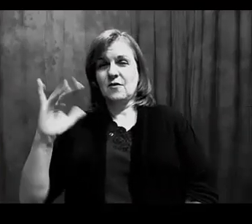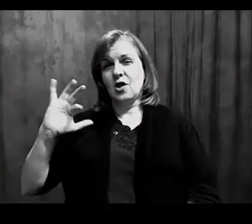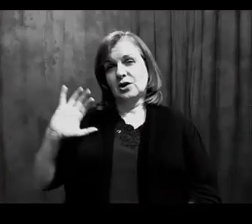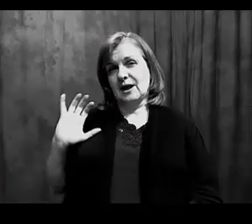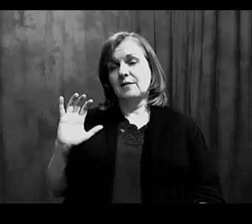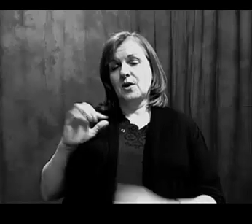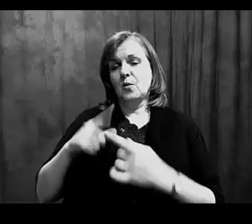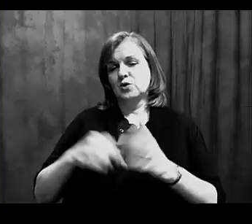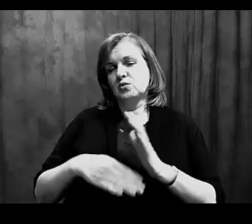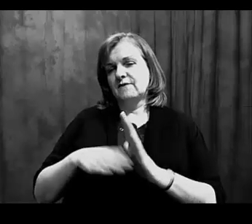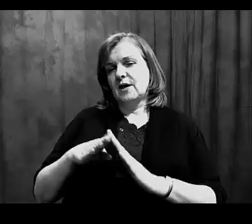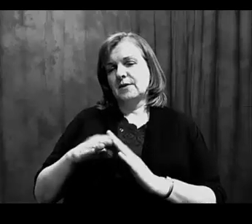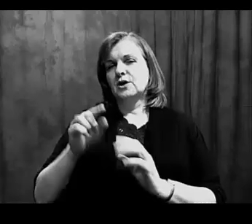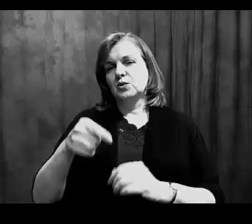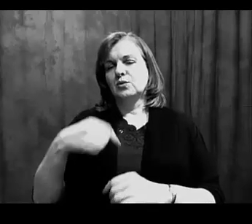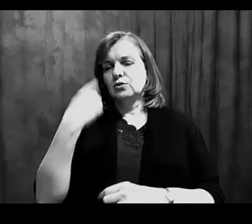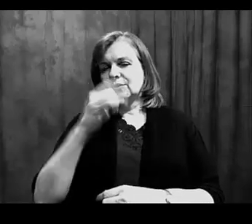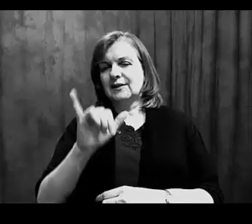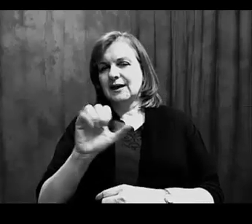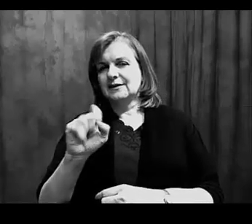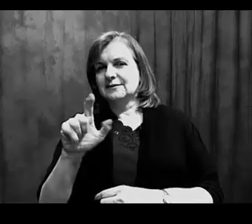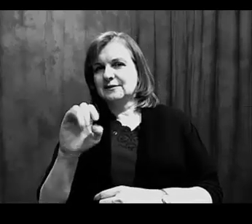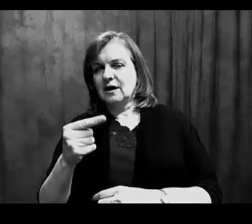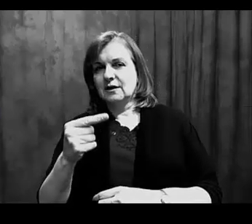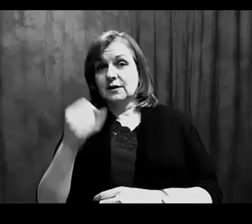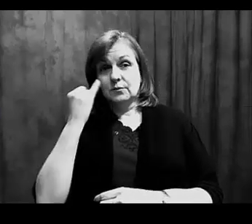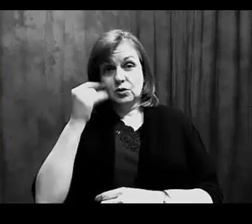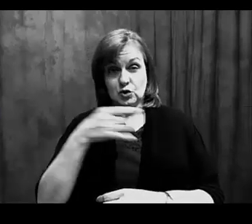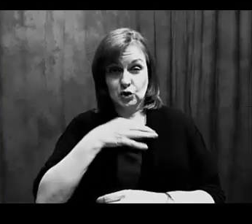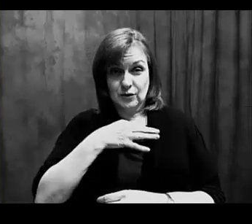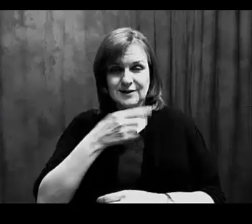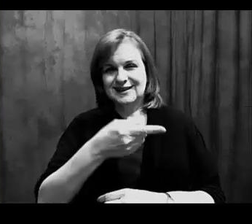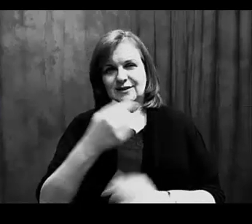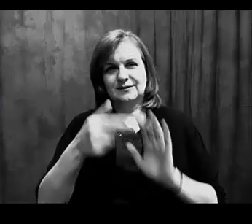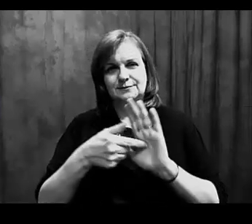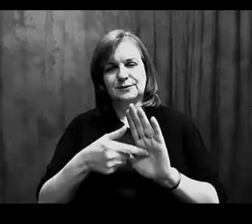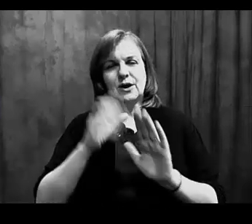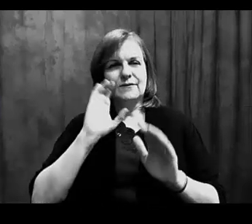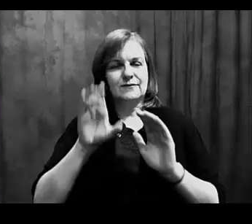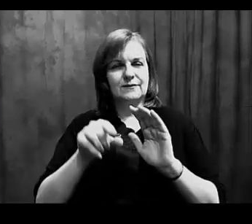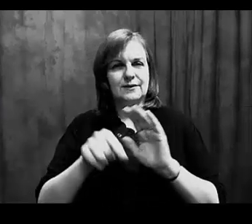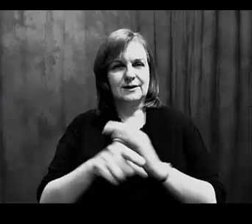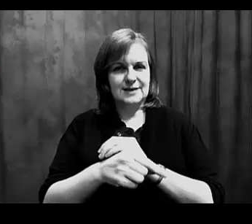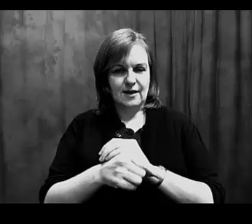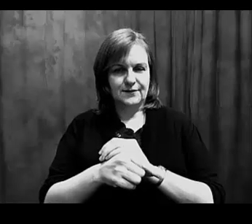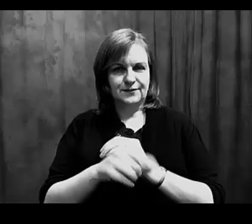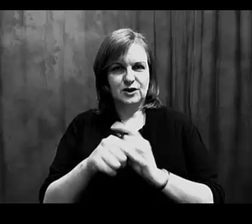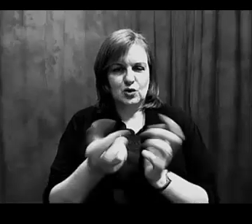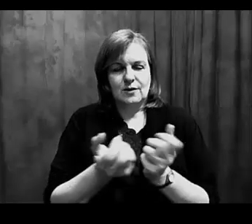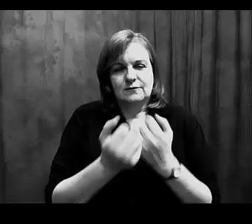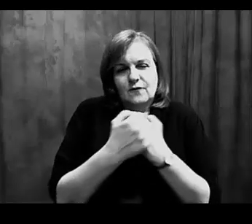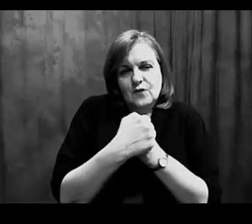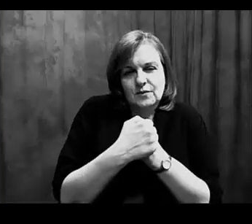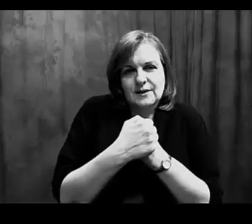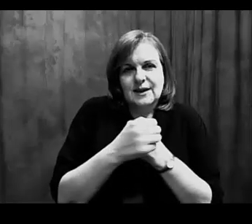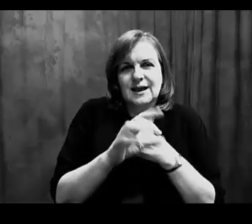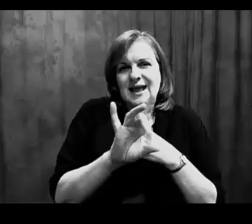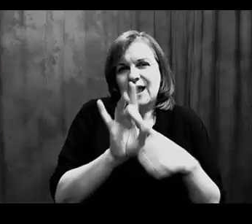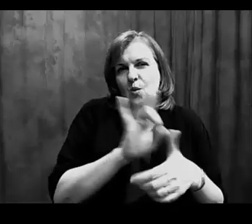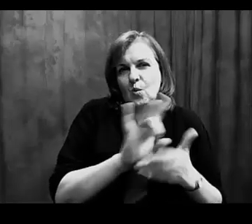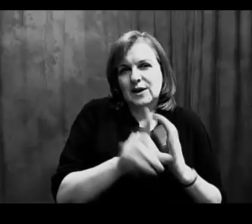but you were kinda slug like as an embryo and here's your little tail in case you're curious this is you all folded up this is your tail at eight